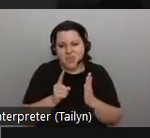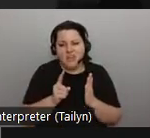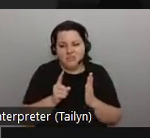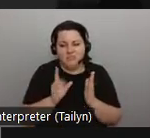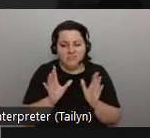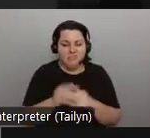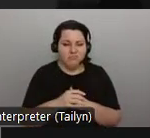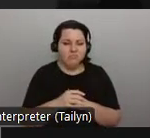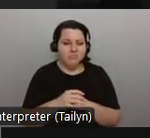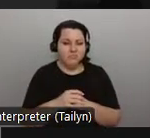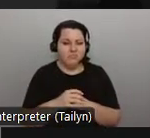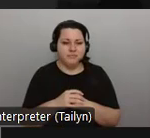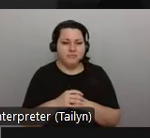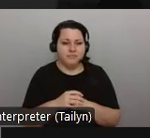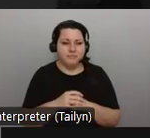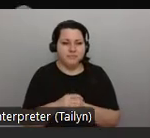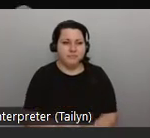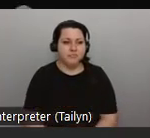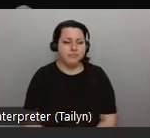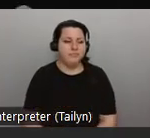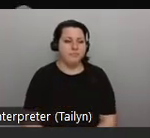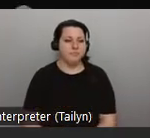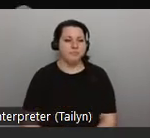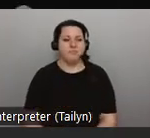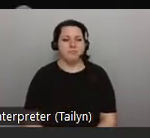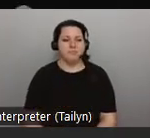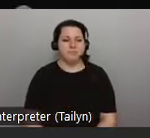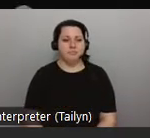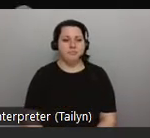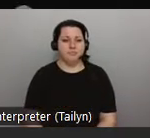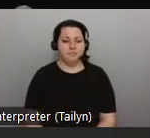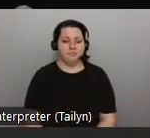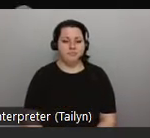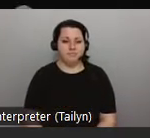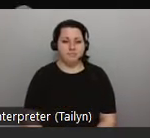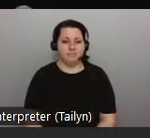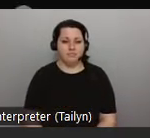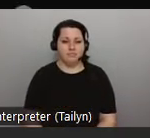lot of time and headache. Once you've clicked the first time it generally should stay